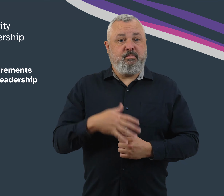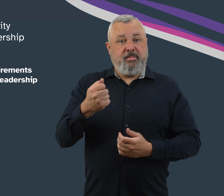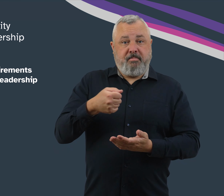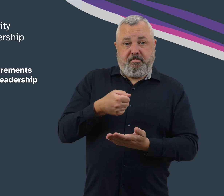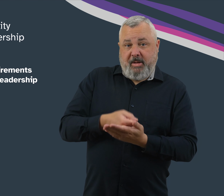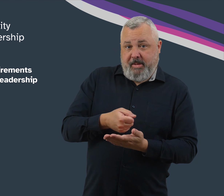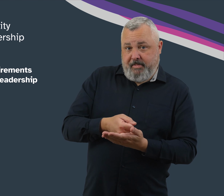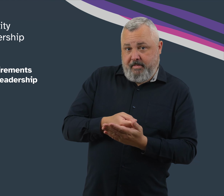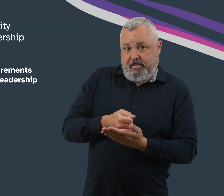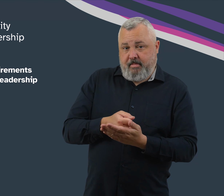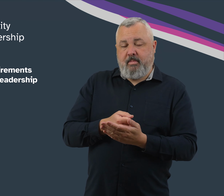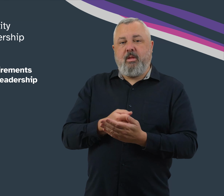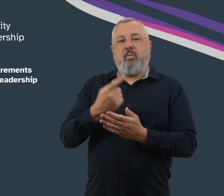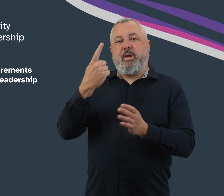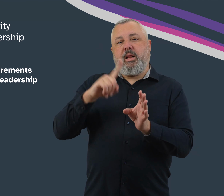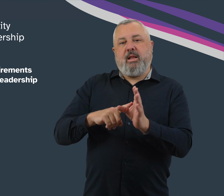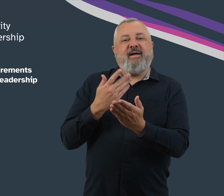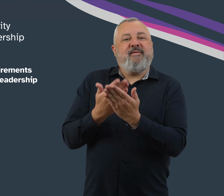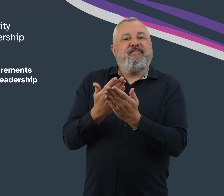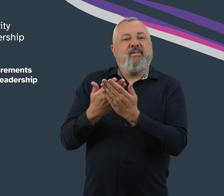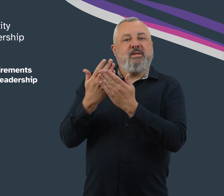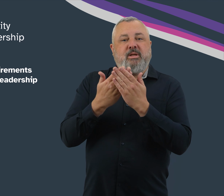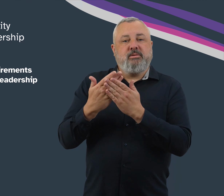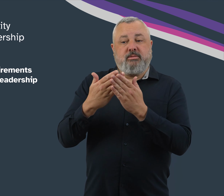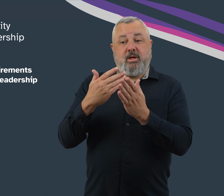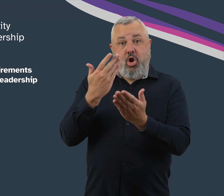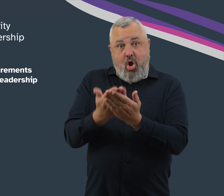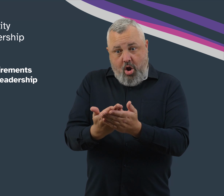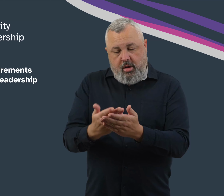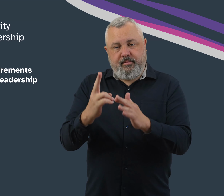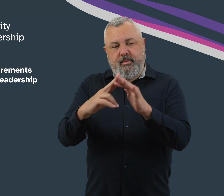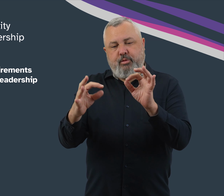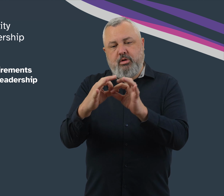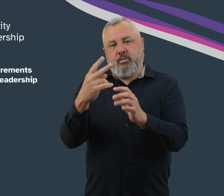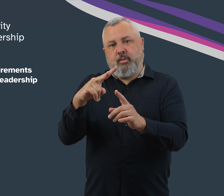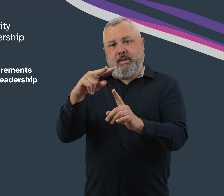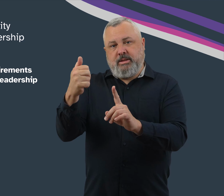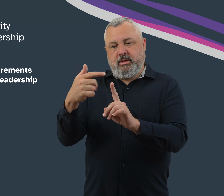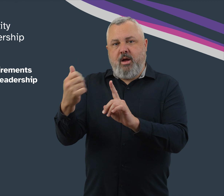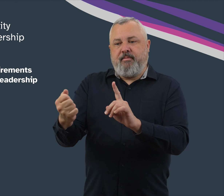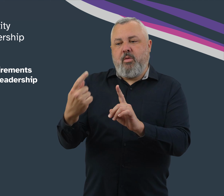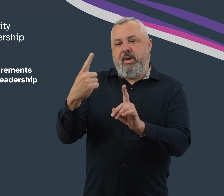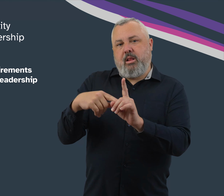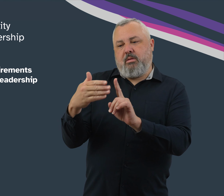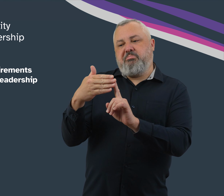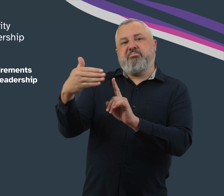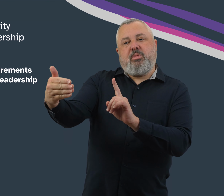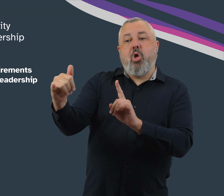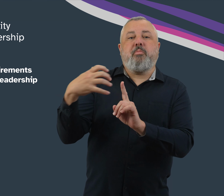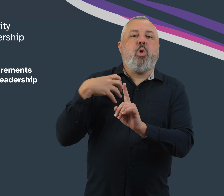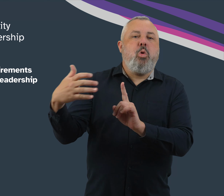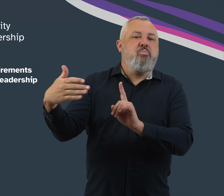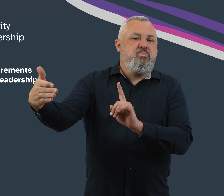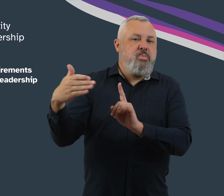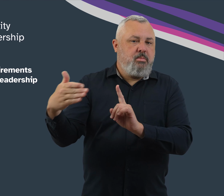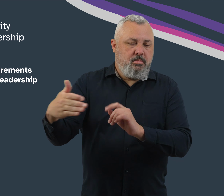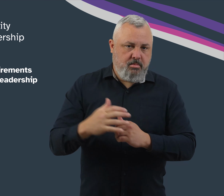have at least one year of their program of study remaining as at February 2026,